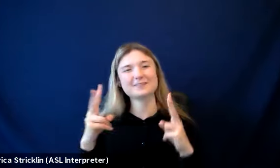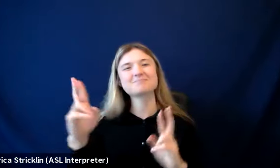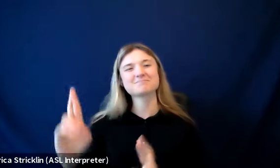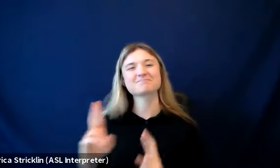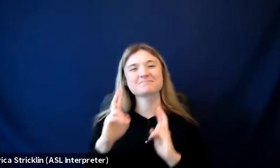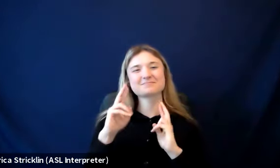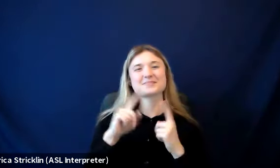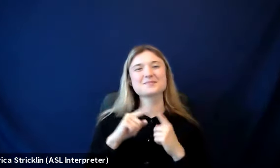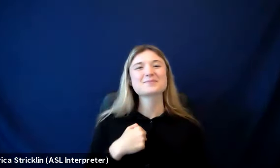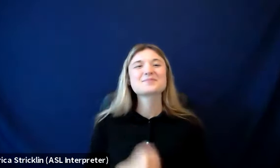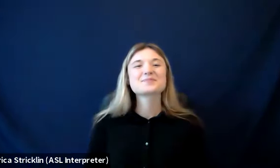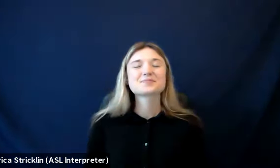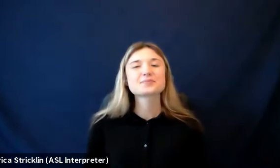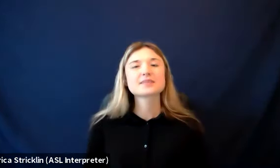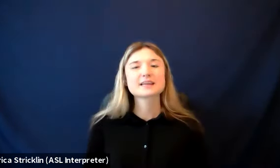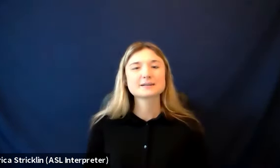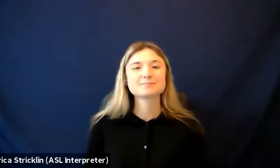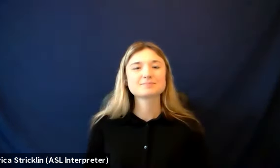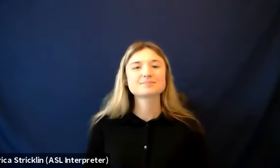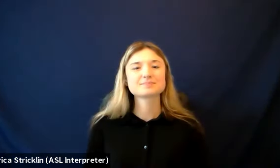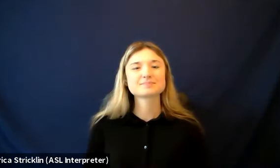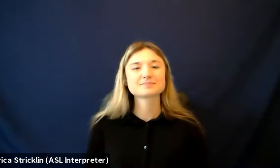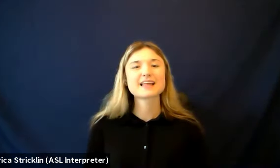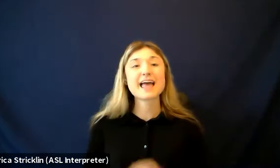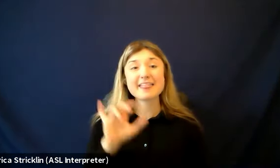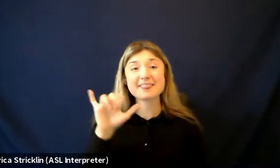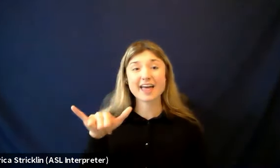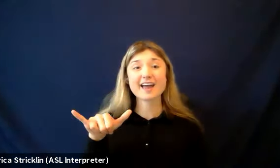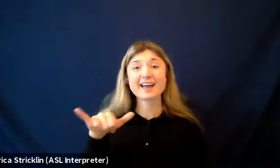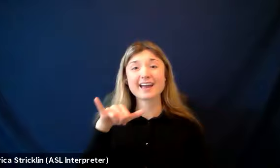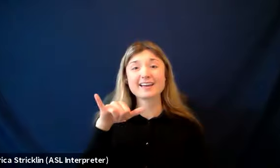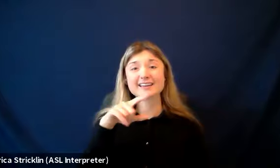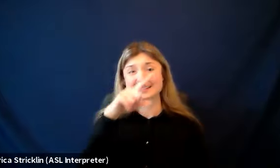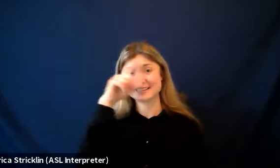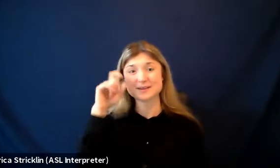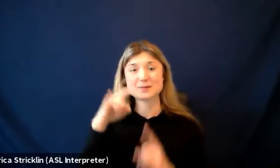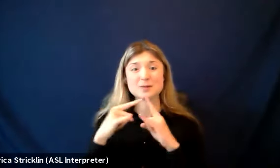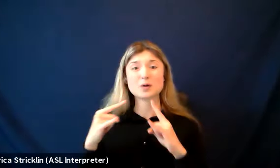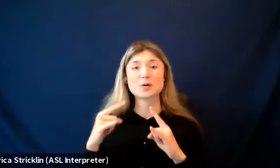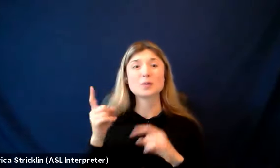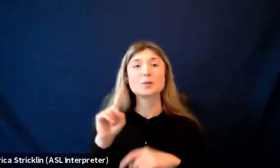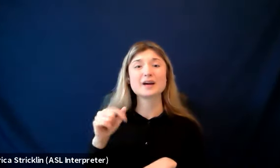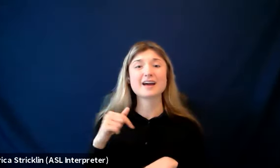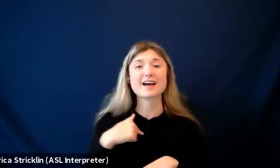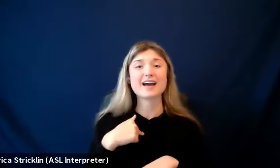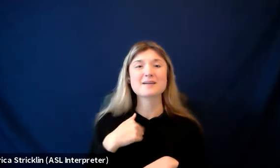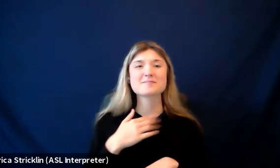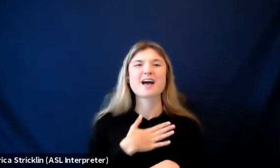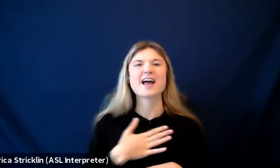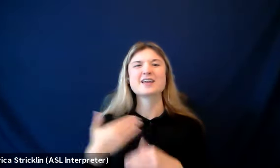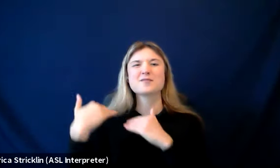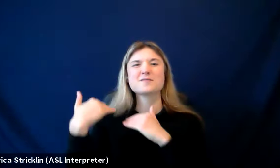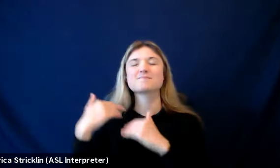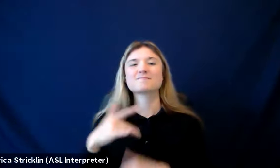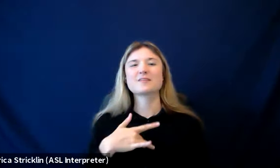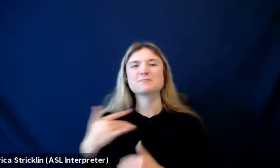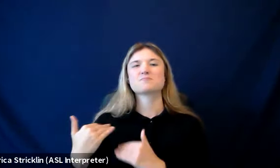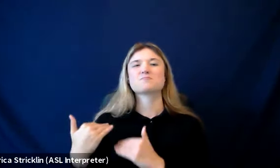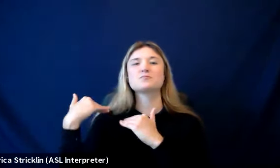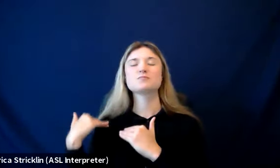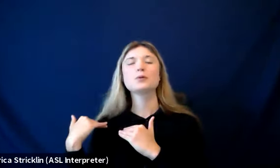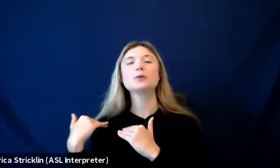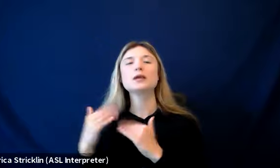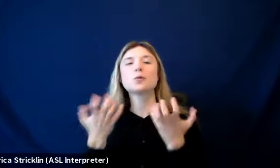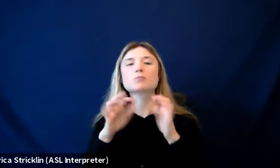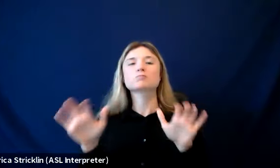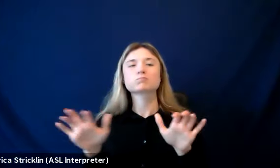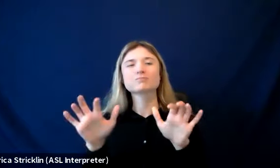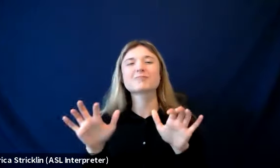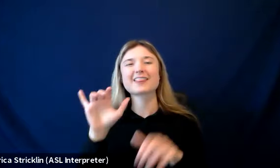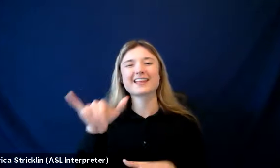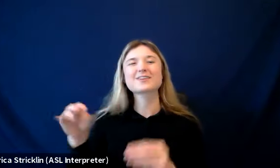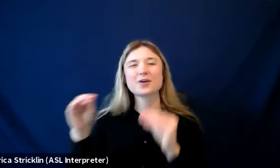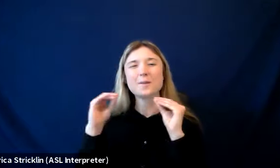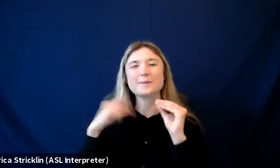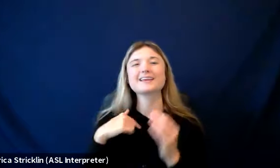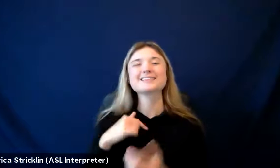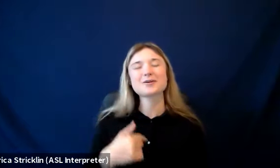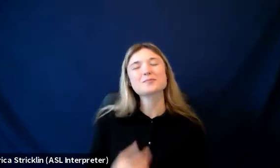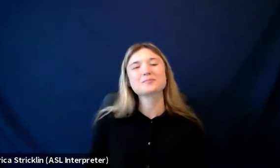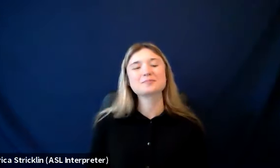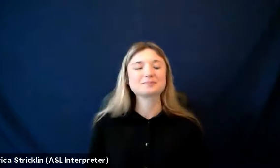And it's where I came up from behind and my Judaism so so it felt so there's that.